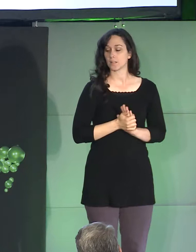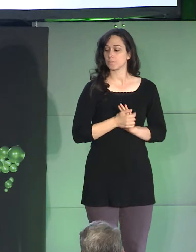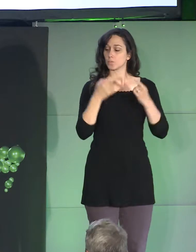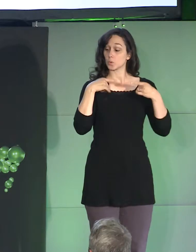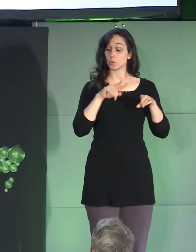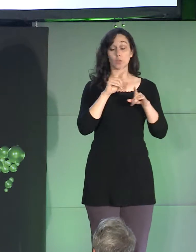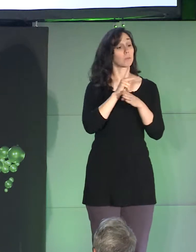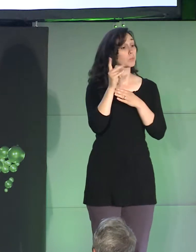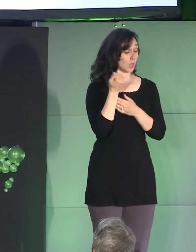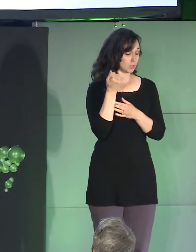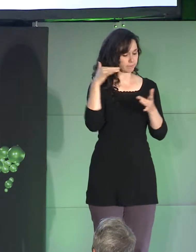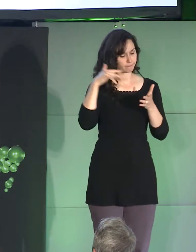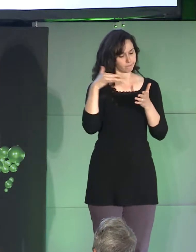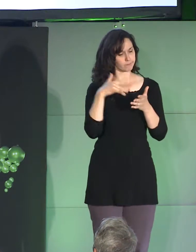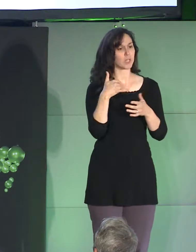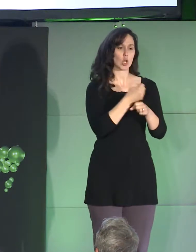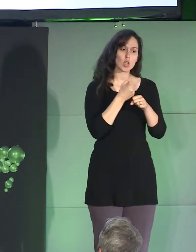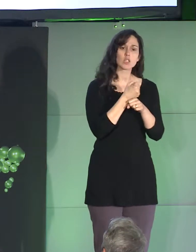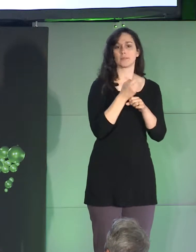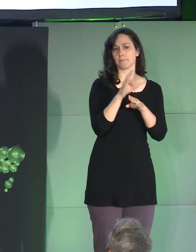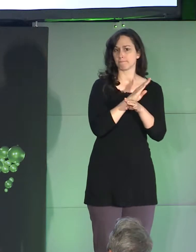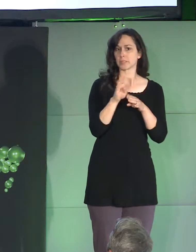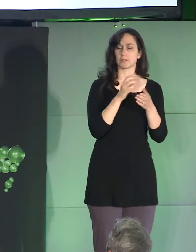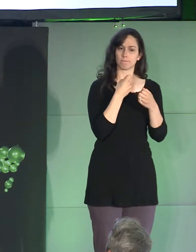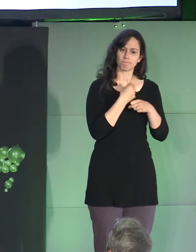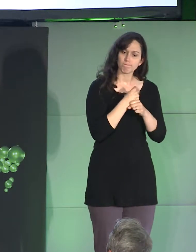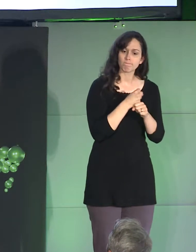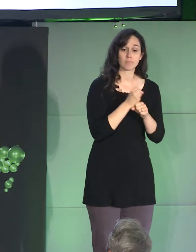we've studied the coffee production process, all the way from picking the cherry on the farm